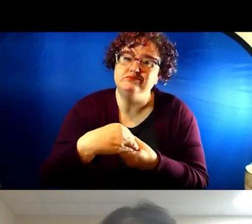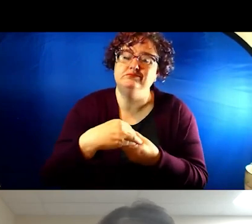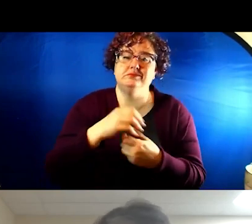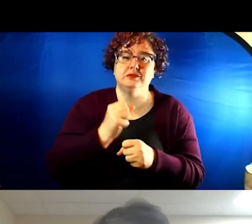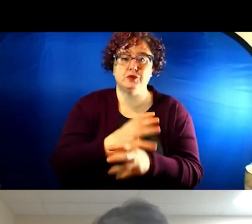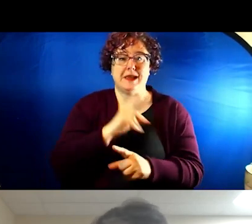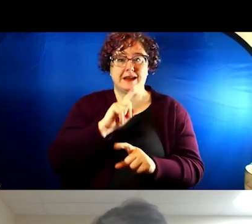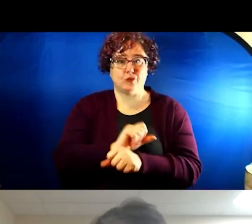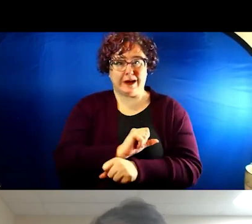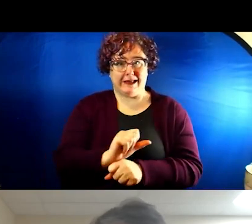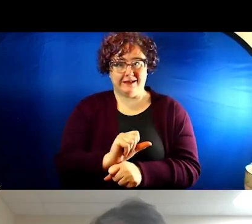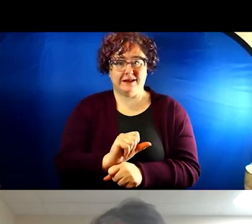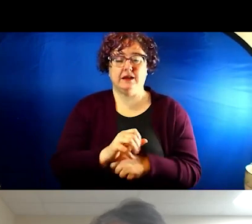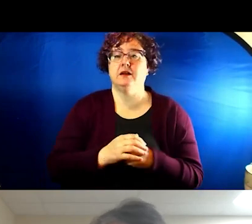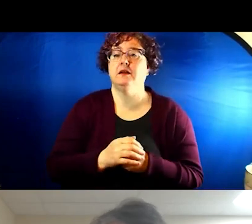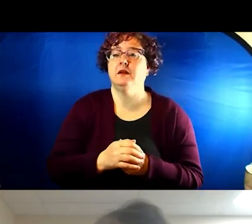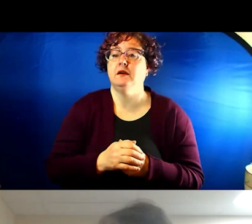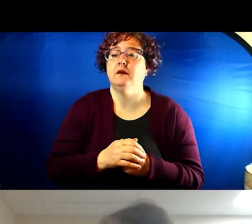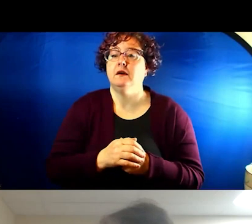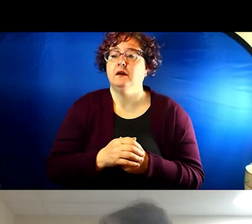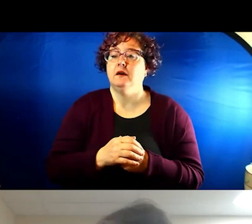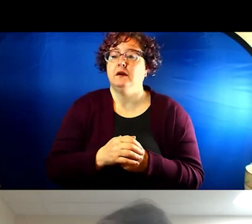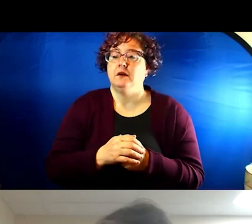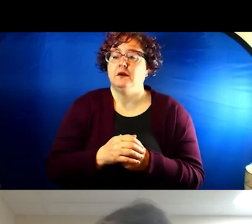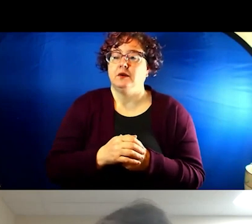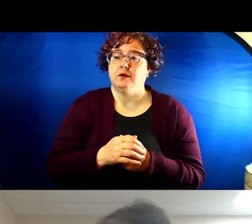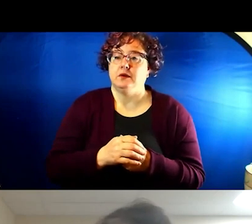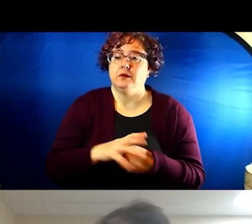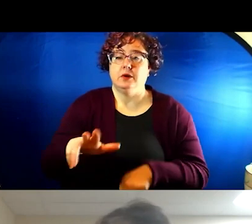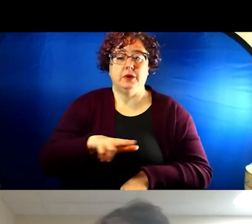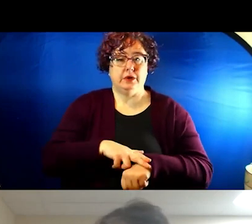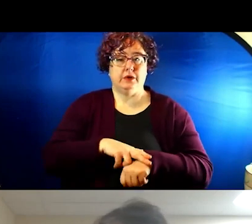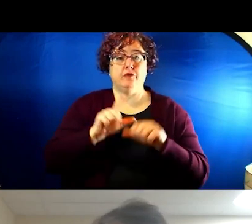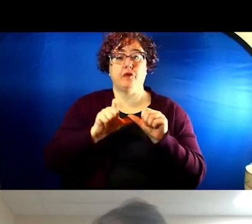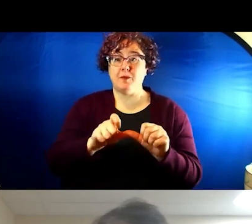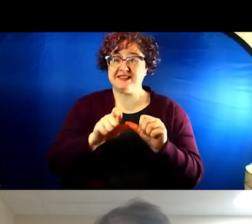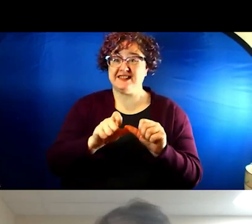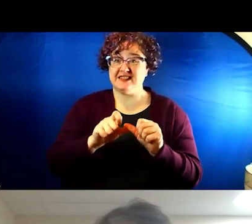ALSO, FROM THE SUSTAINABLE FUNDING PIECE, THERE IS SOMETHING THAT